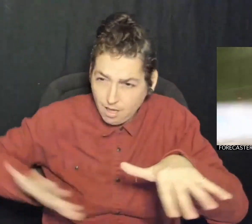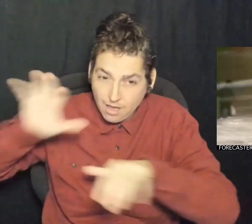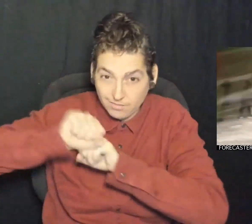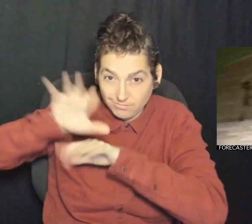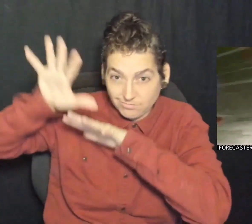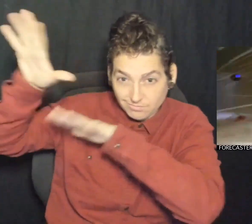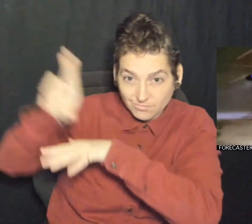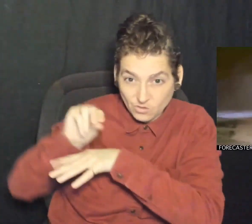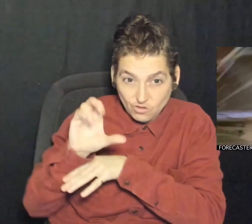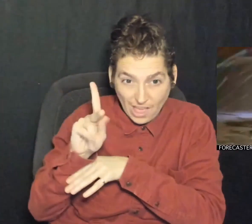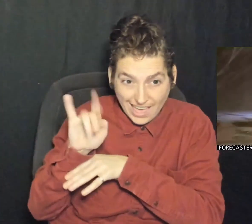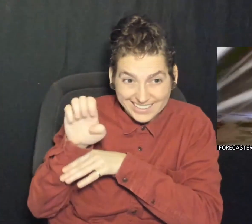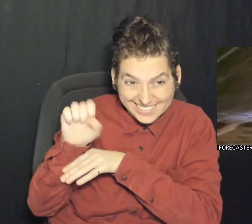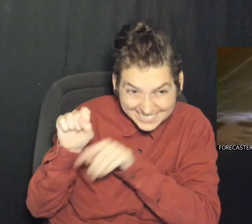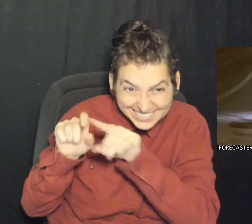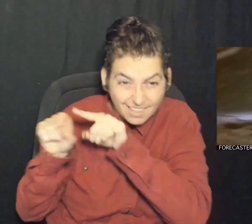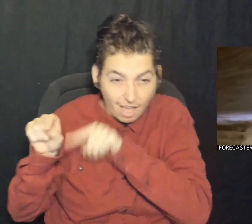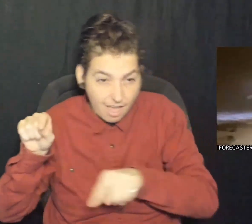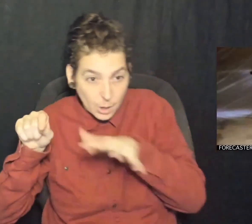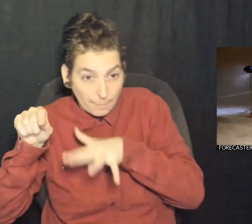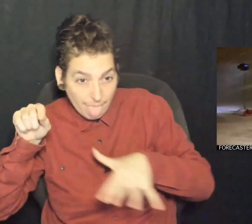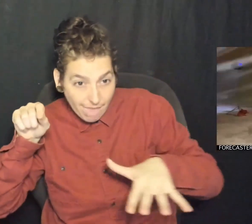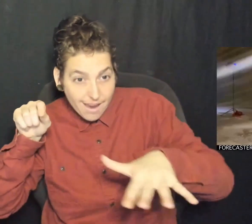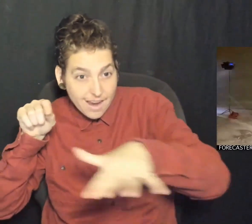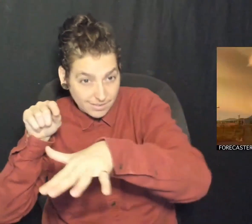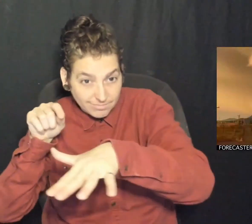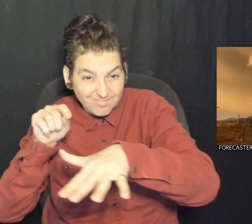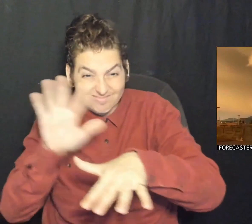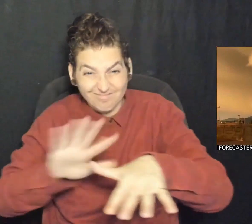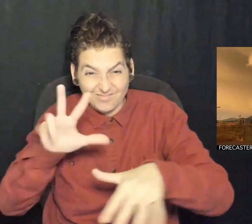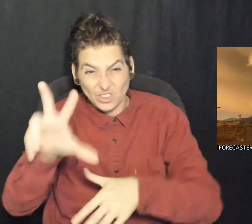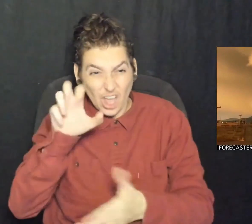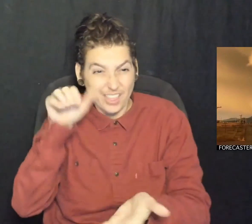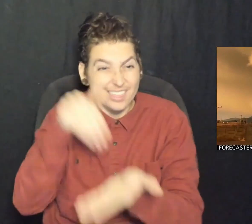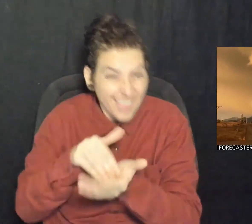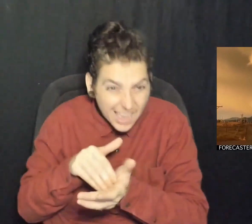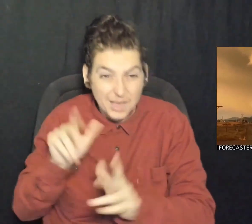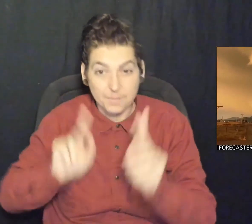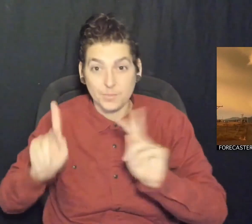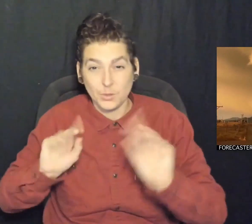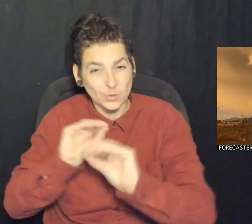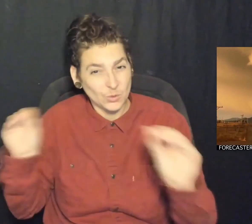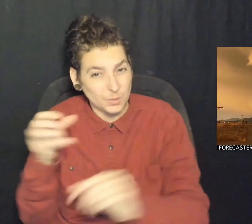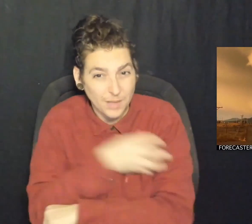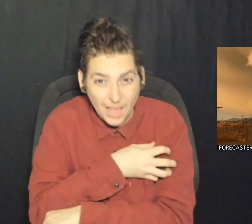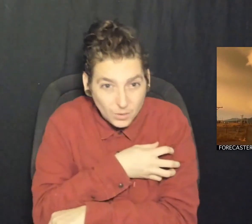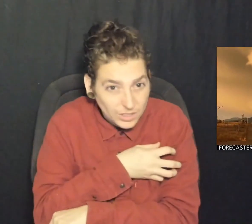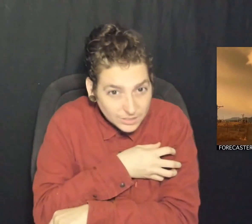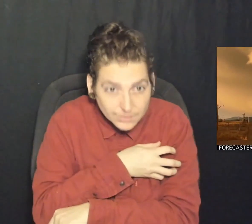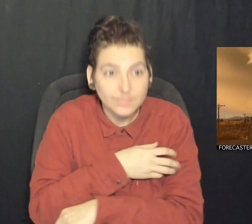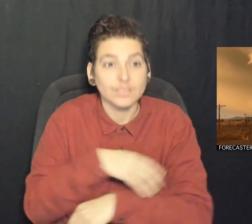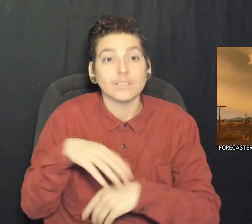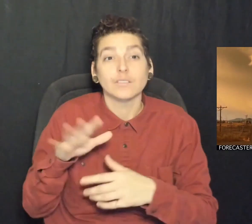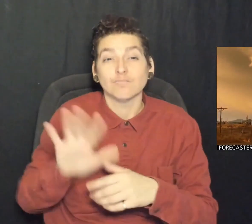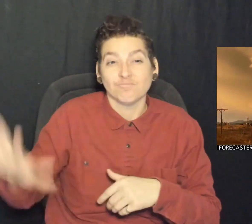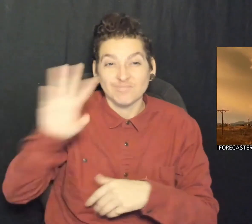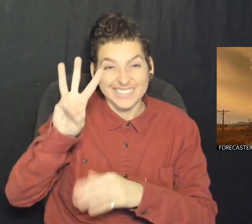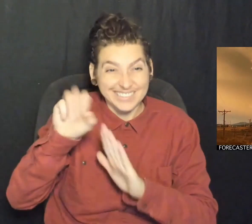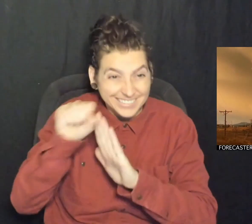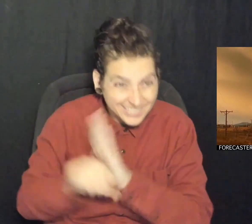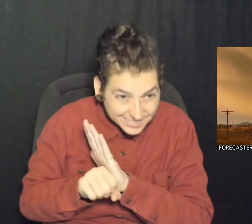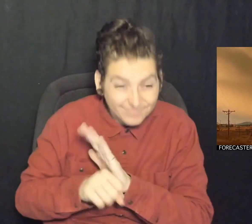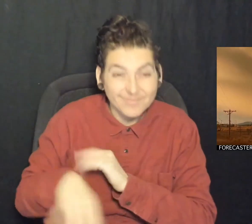widespread havoc across the Rockies and Plains nearly 300,000 people are without power across